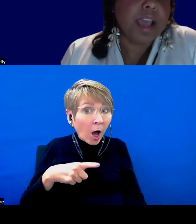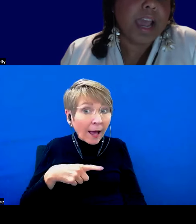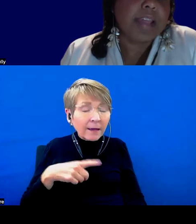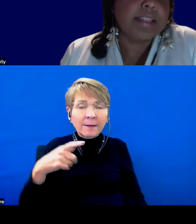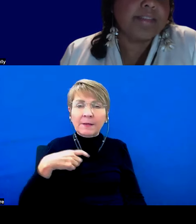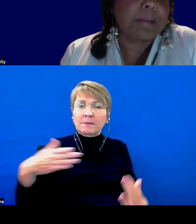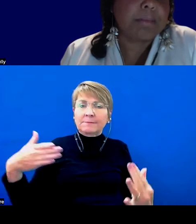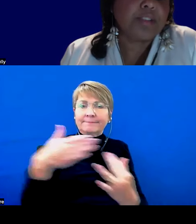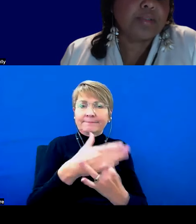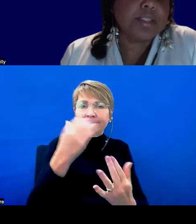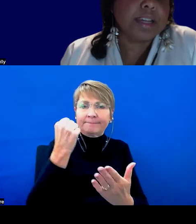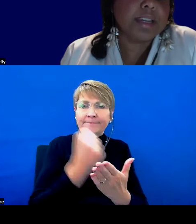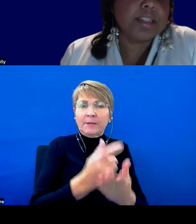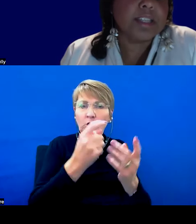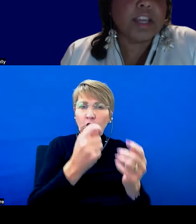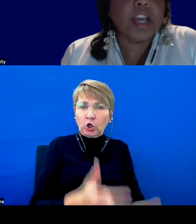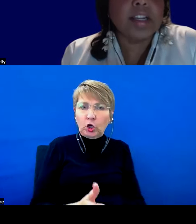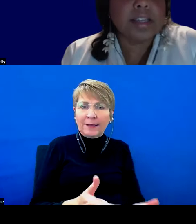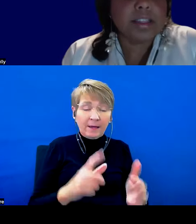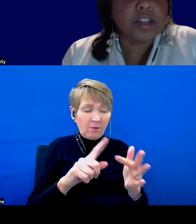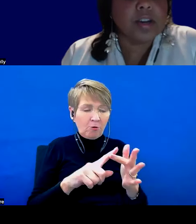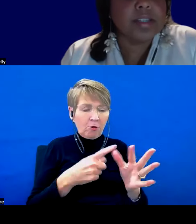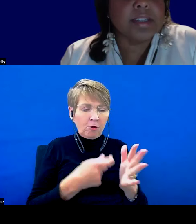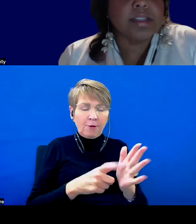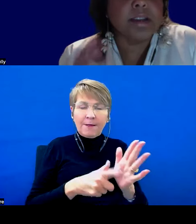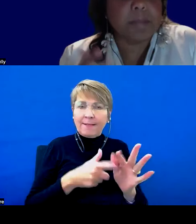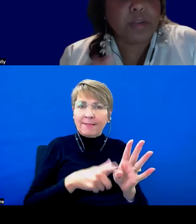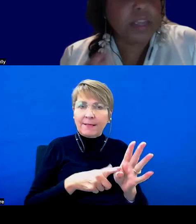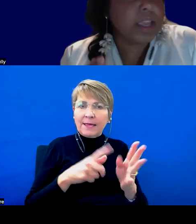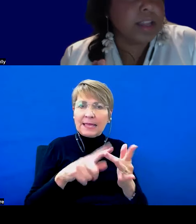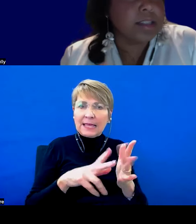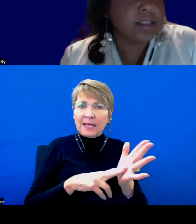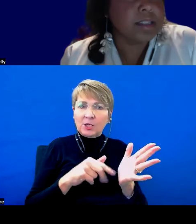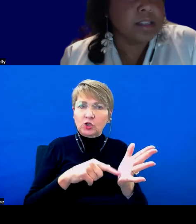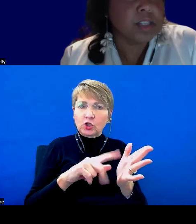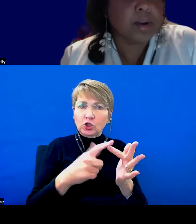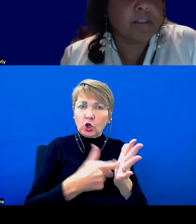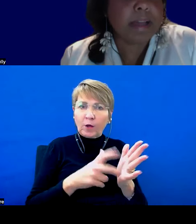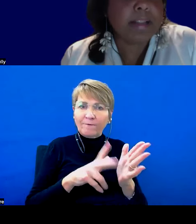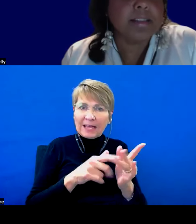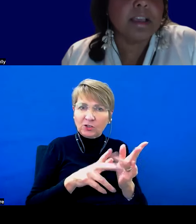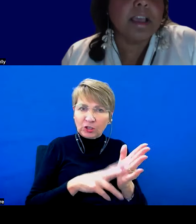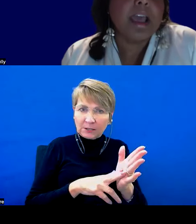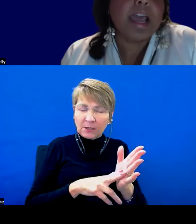and the developmental stage. So the earlier the child is, I'd be looking at 6 to 12 months, and